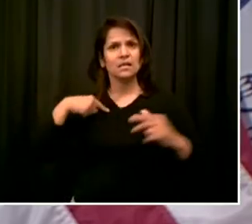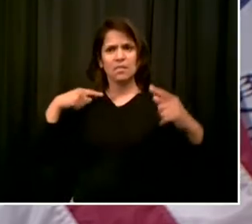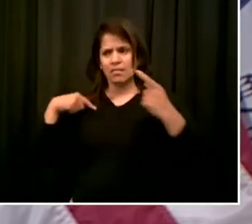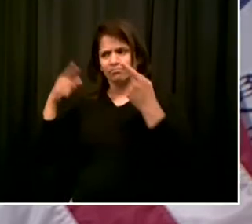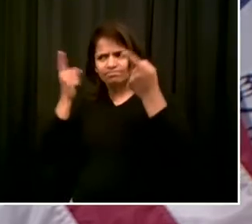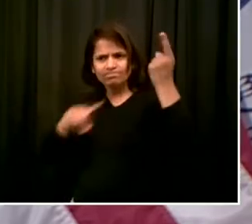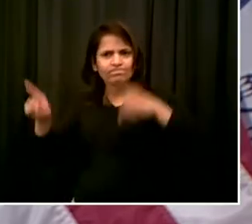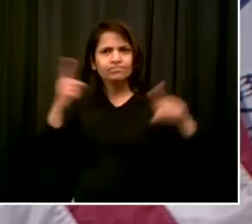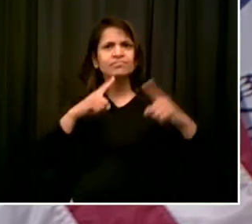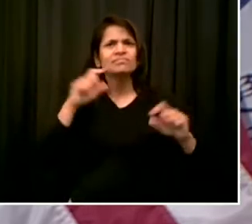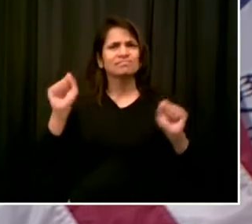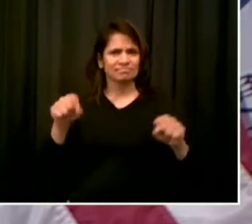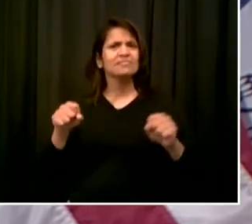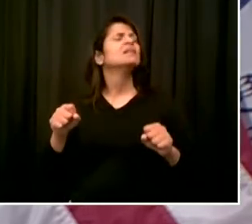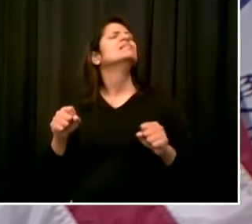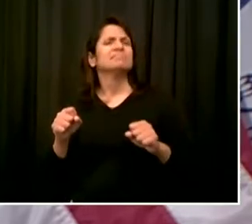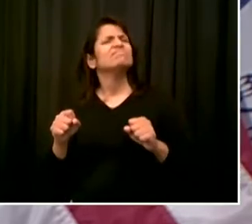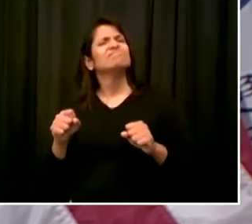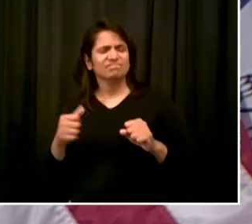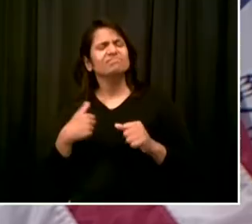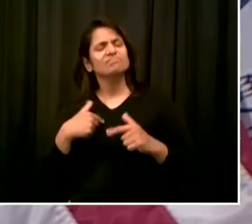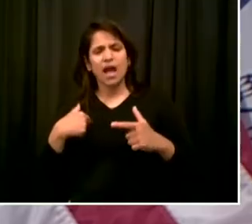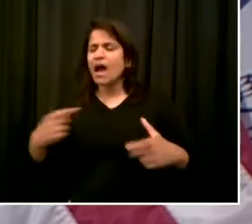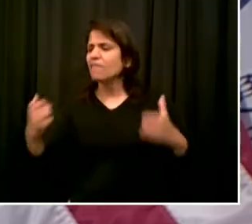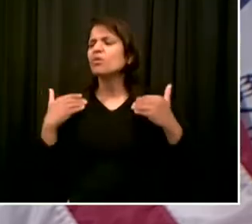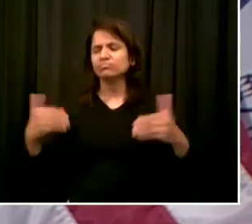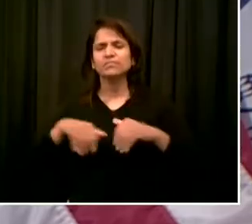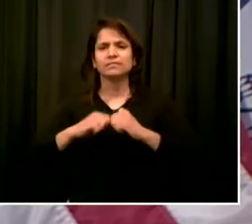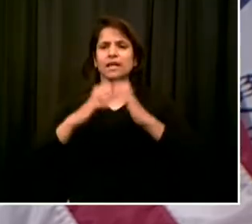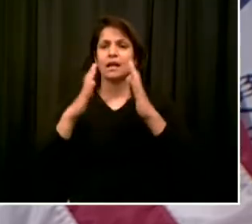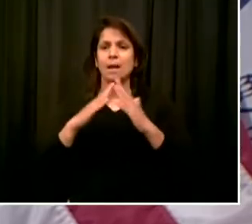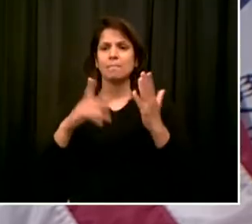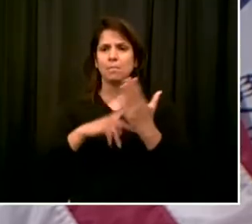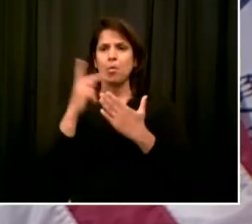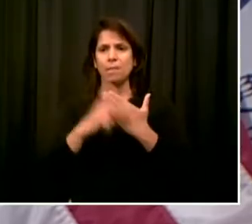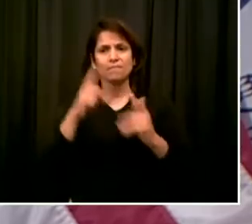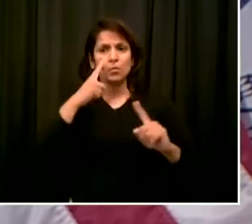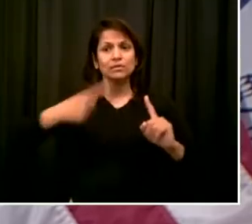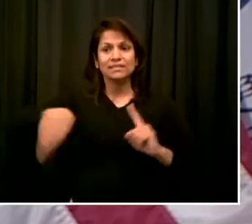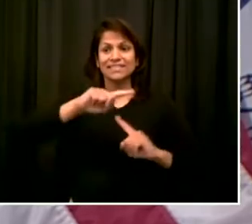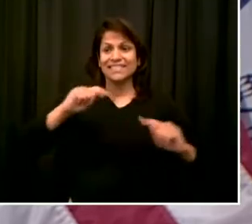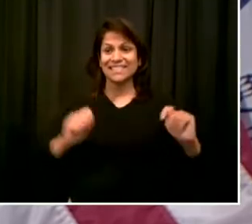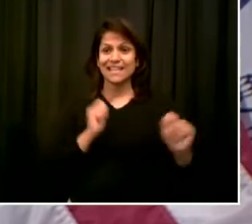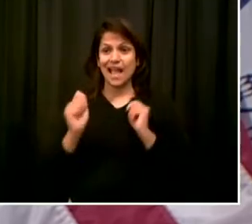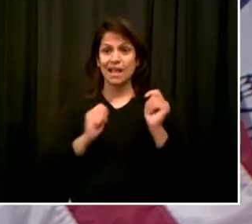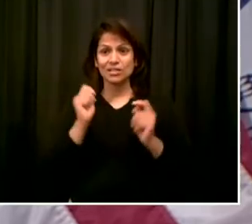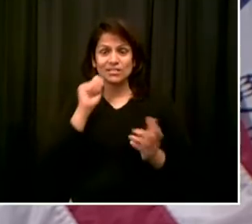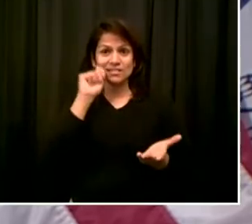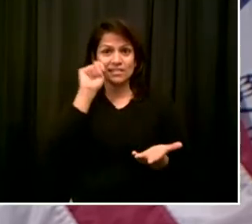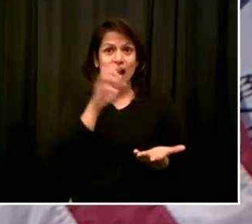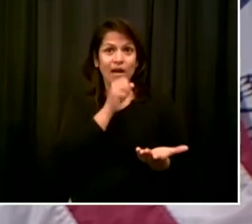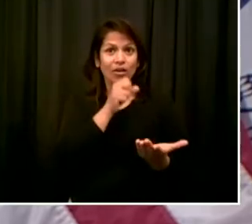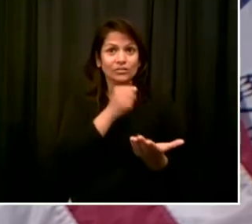BECAUSE THERE ARE SO MANY KEYS IN NEW YORK CITY THAT DO OTN HAVE MUCH ELSE TO DO. ABSOLUTELY, THIS HAS BEEN